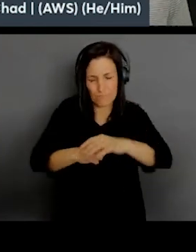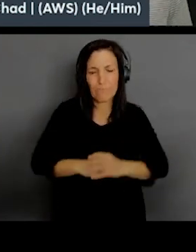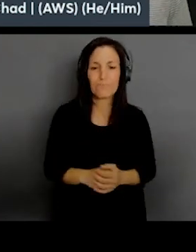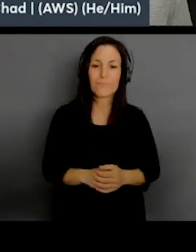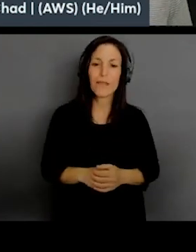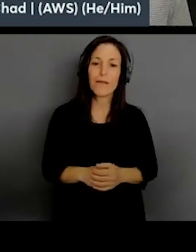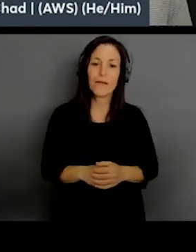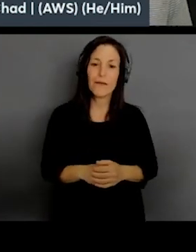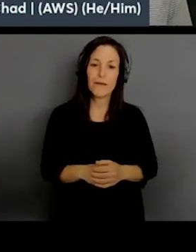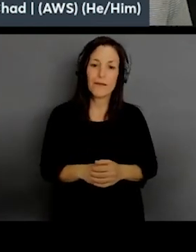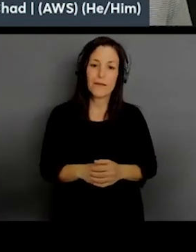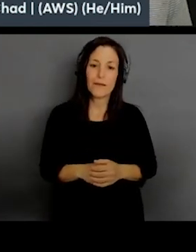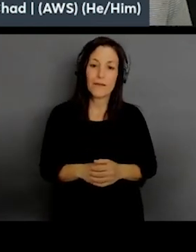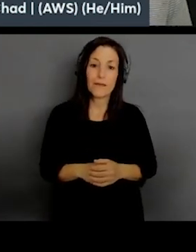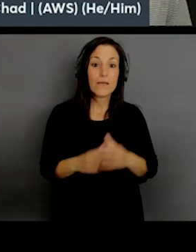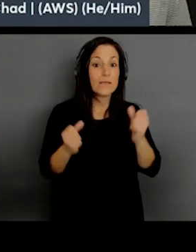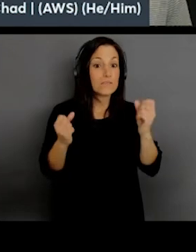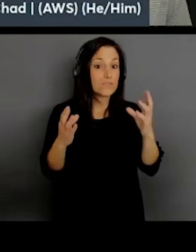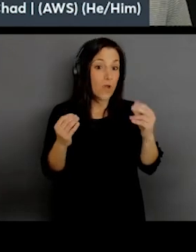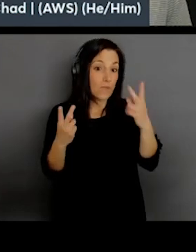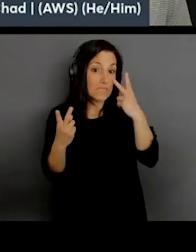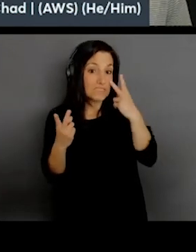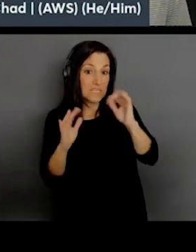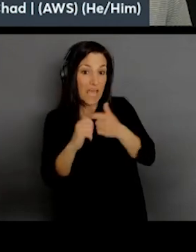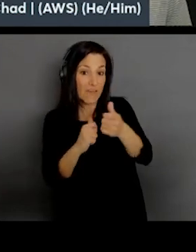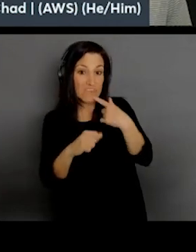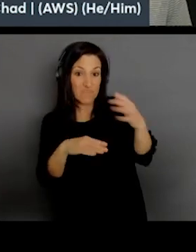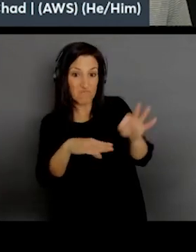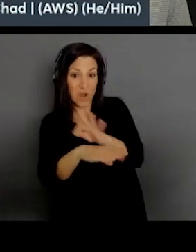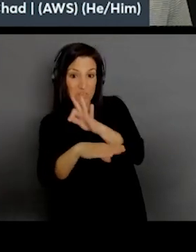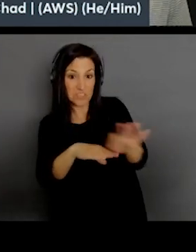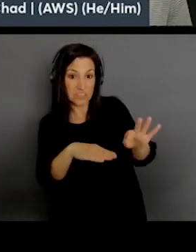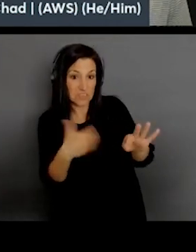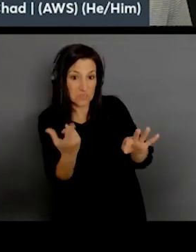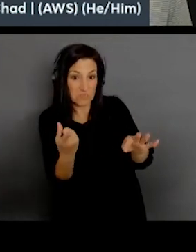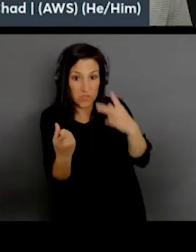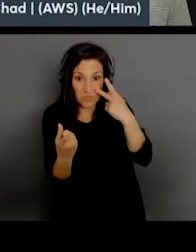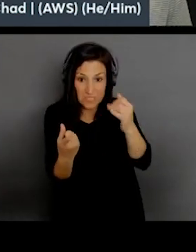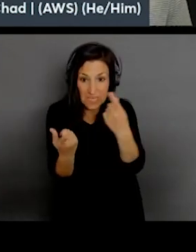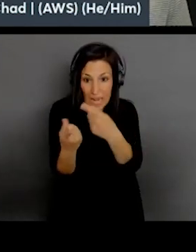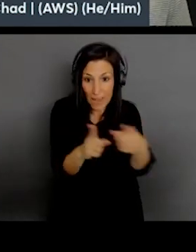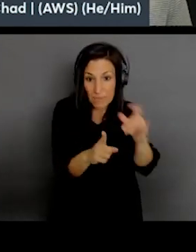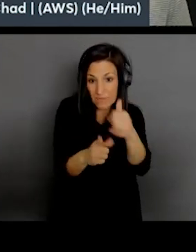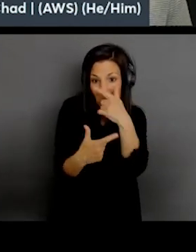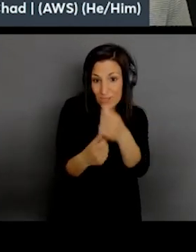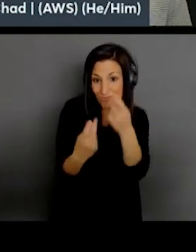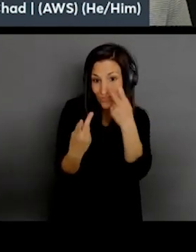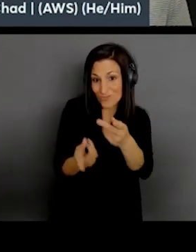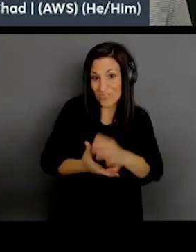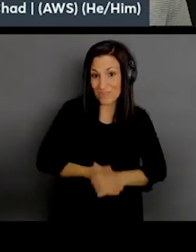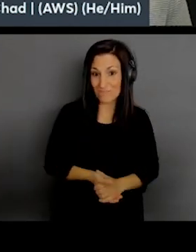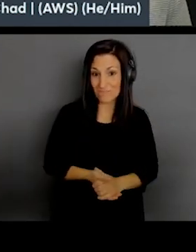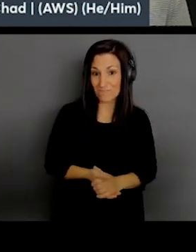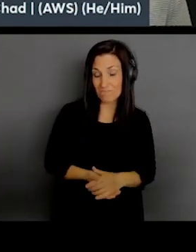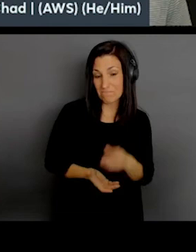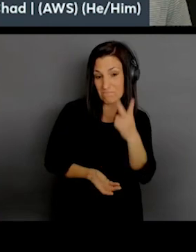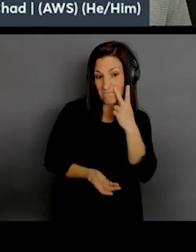let's also see how this functions in practice. Isn't it? That would be interesting. So let's look through in practice,